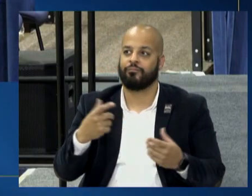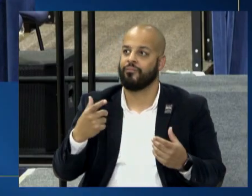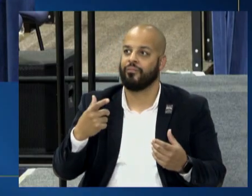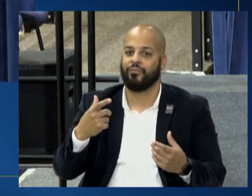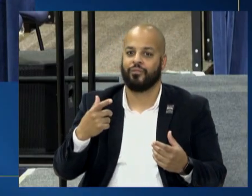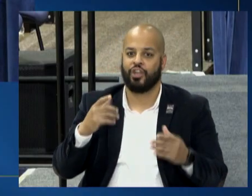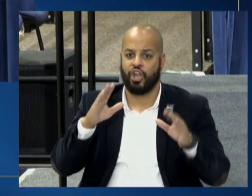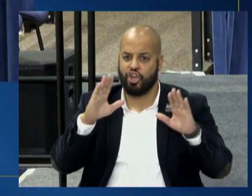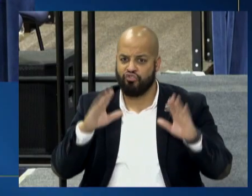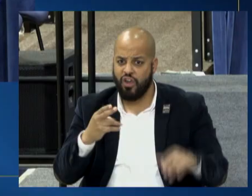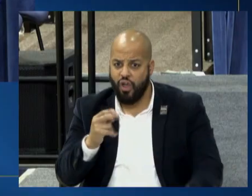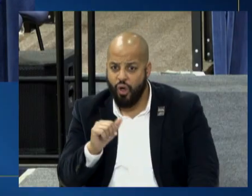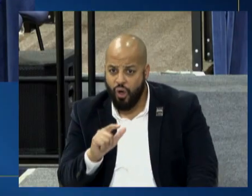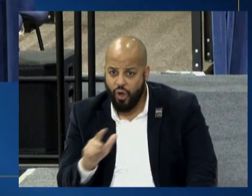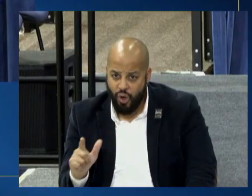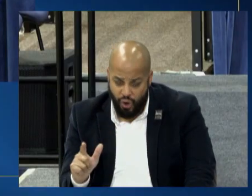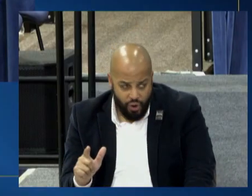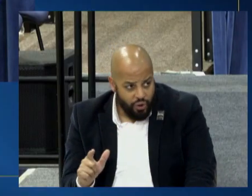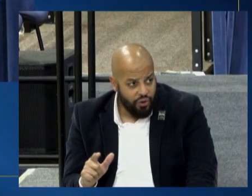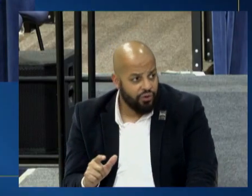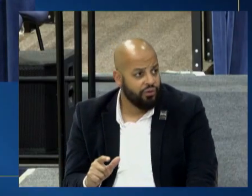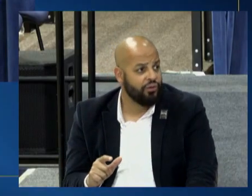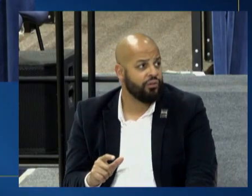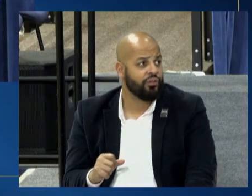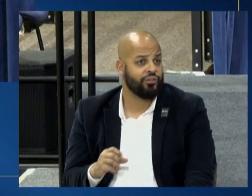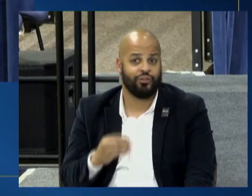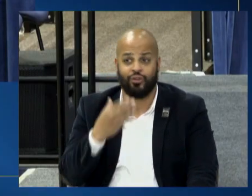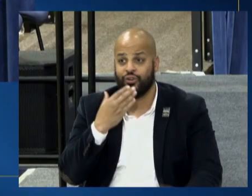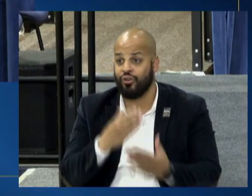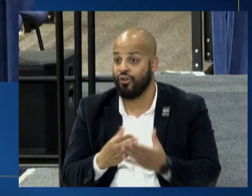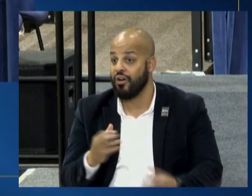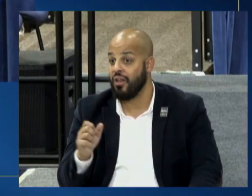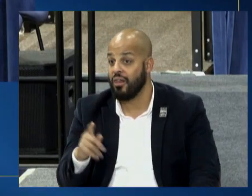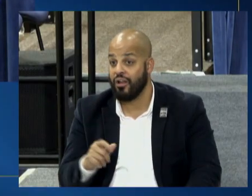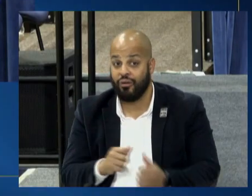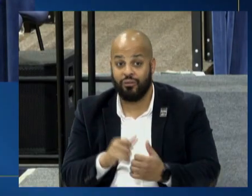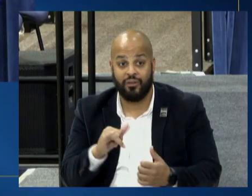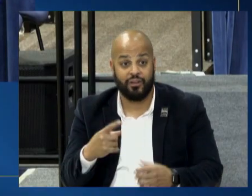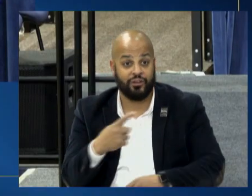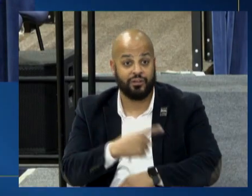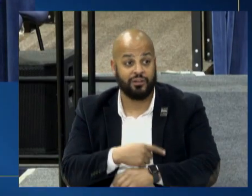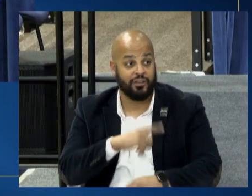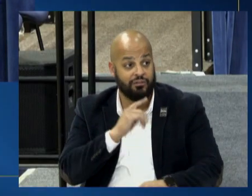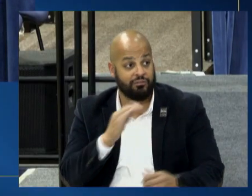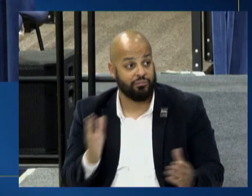happen. And so, live up to that today. Very much encourage you to have the conversations